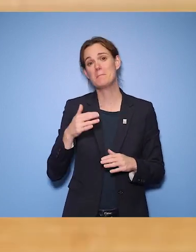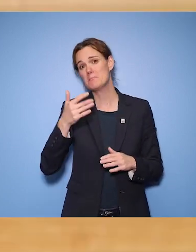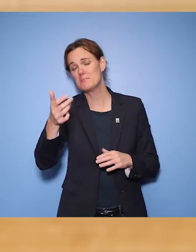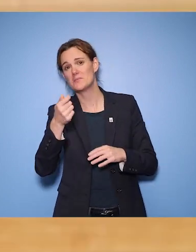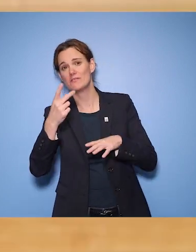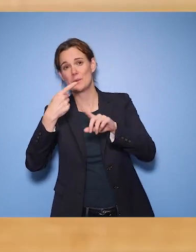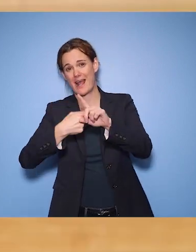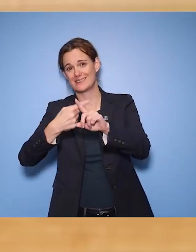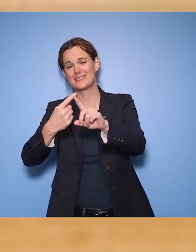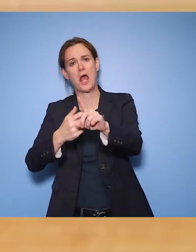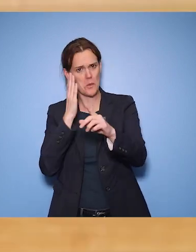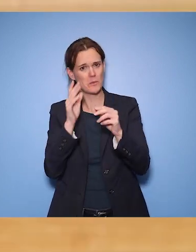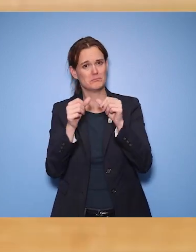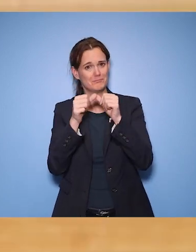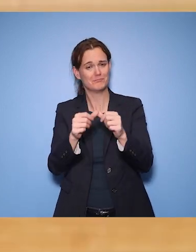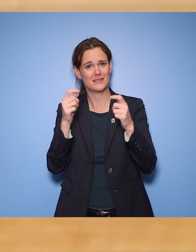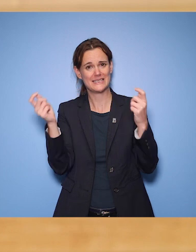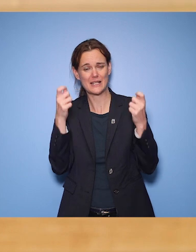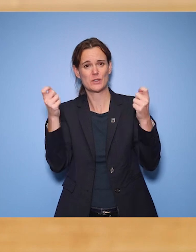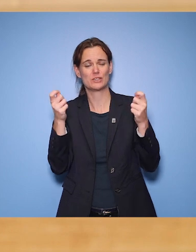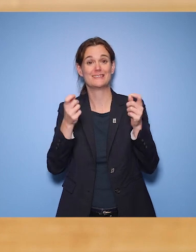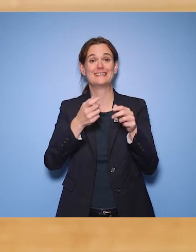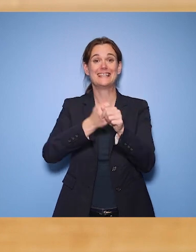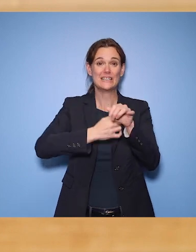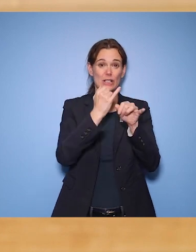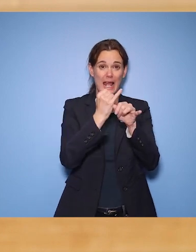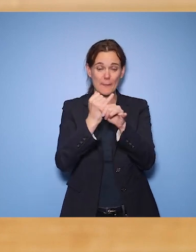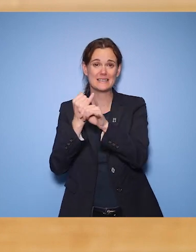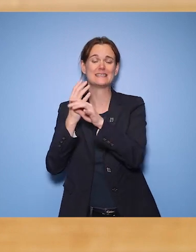the next few months we will continue these celebrations with individual campus community